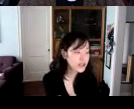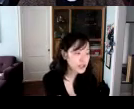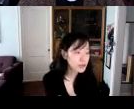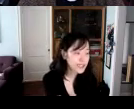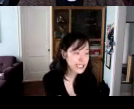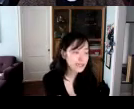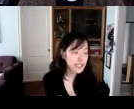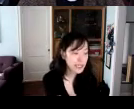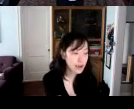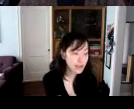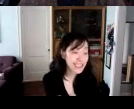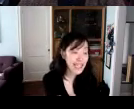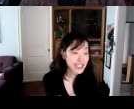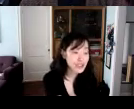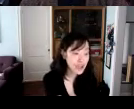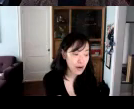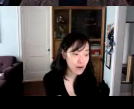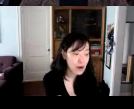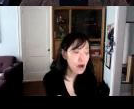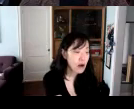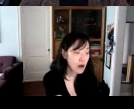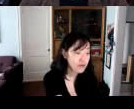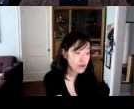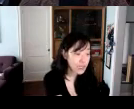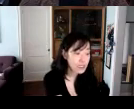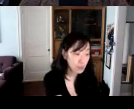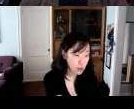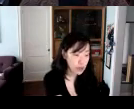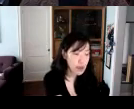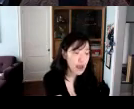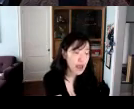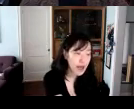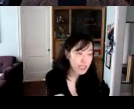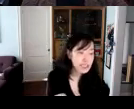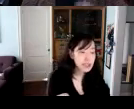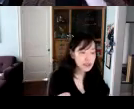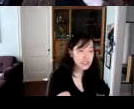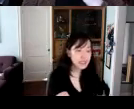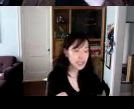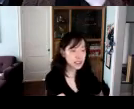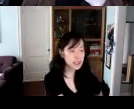you will receive an email that lets you know of the grant award and also includes a link to the